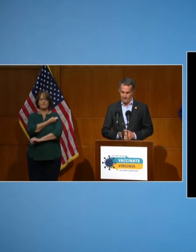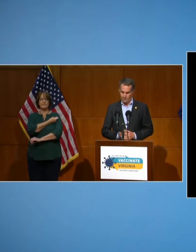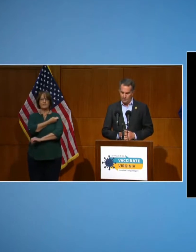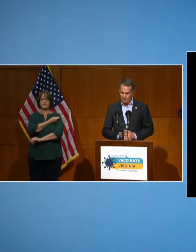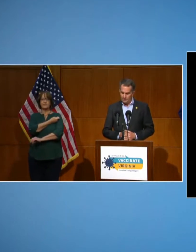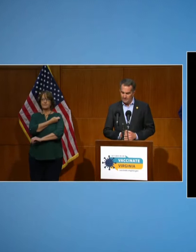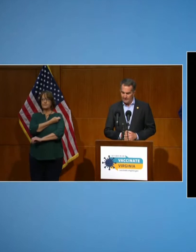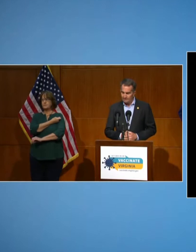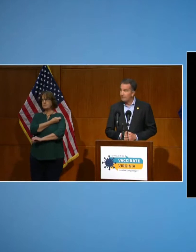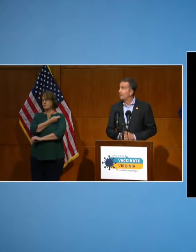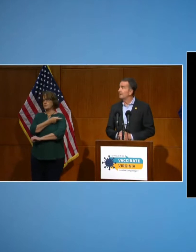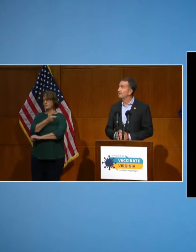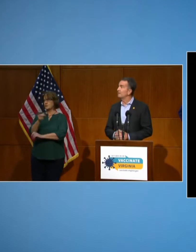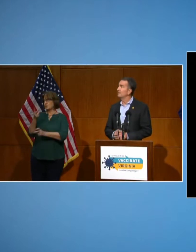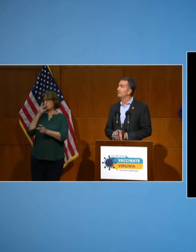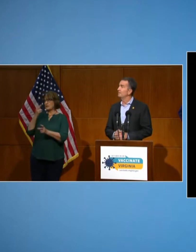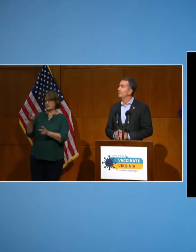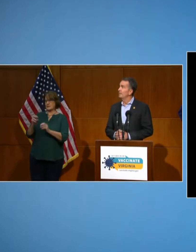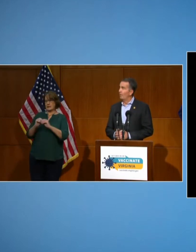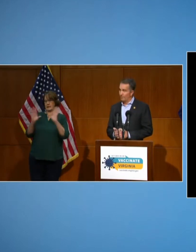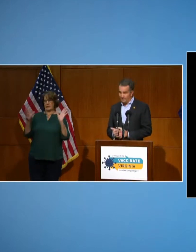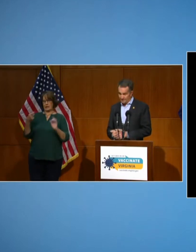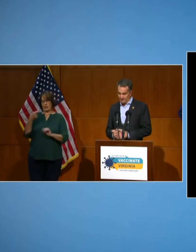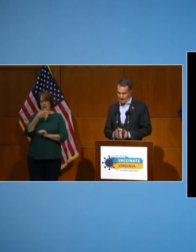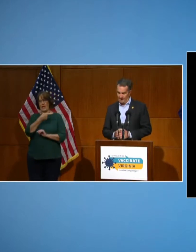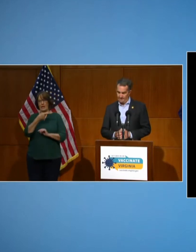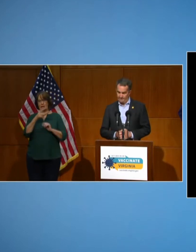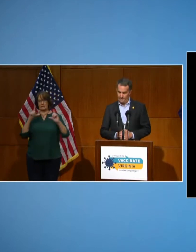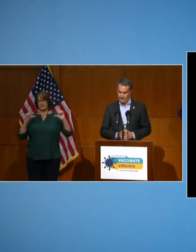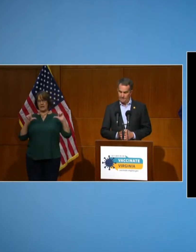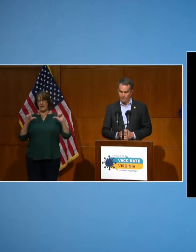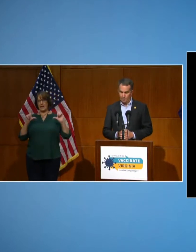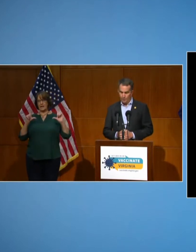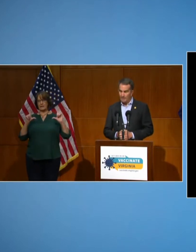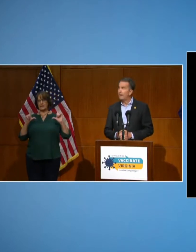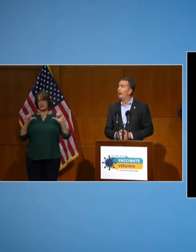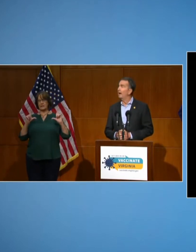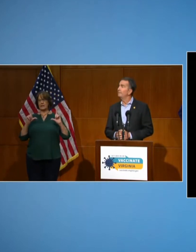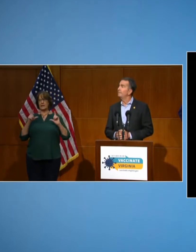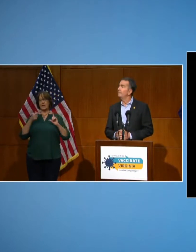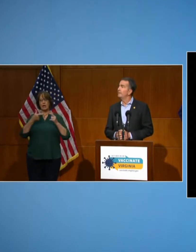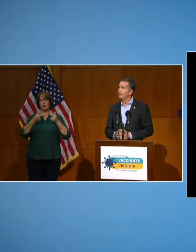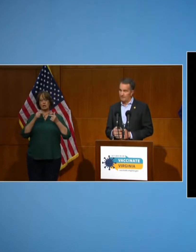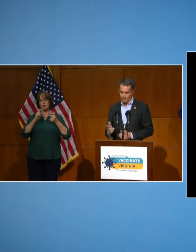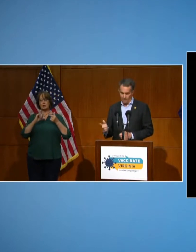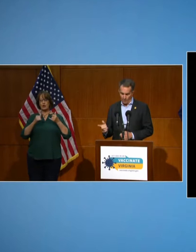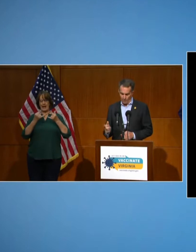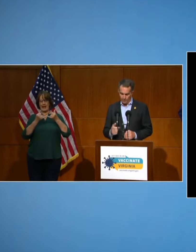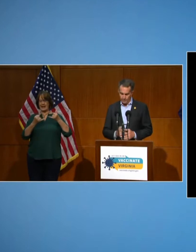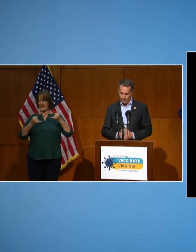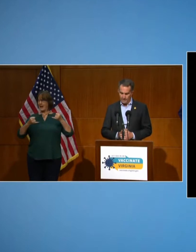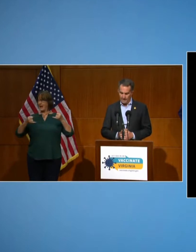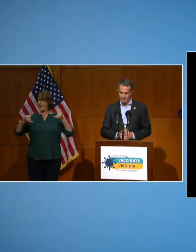You can see that very clearly on this slide, the Gray line is all the new cases